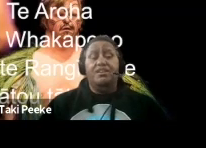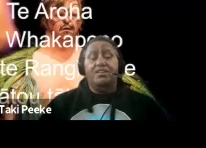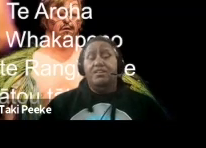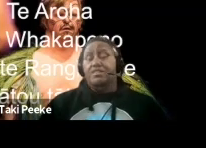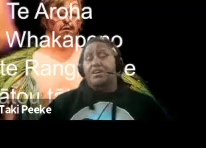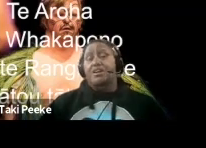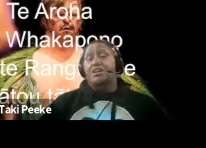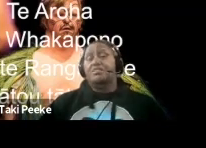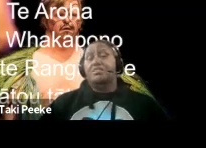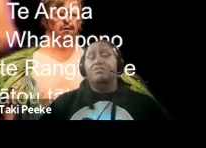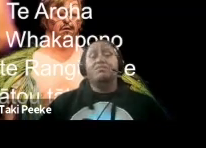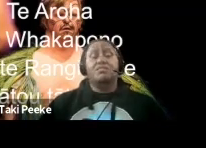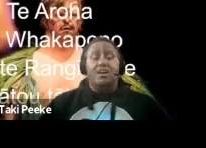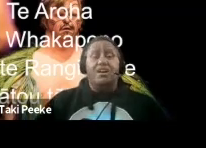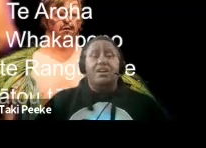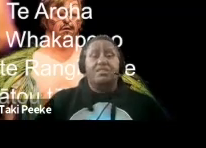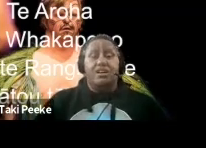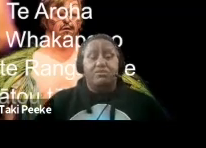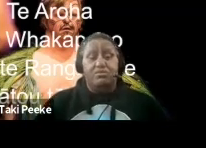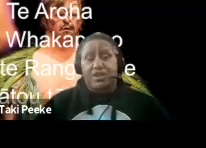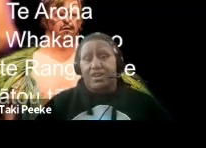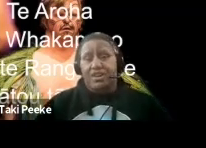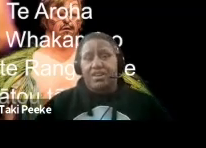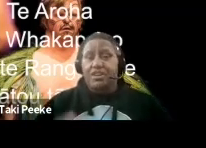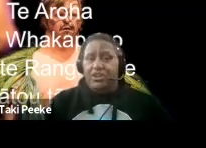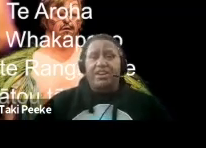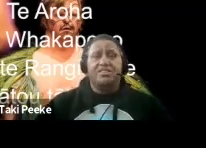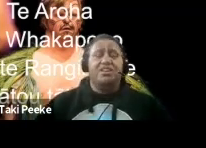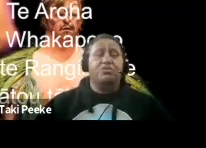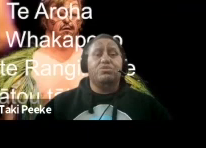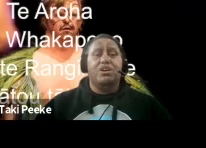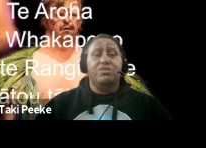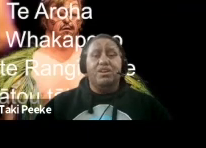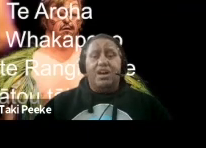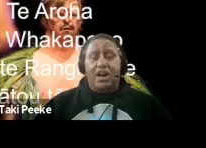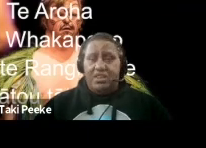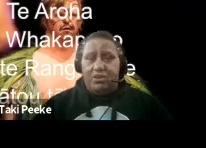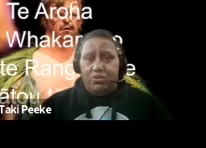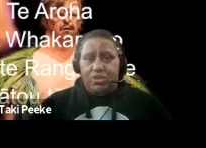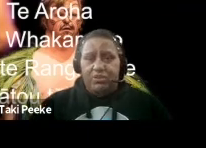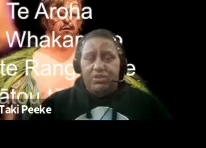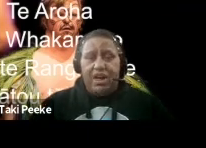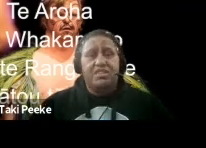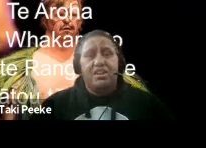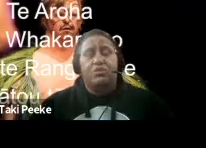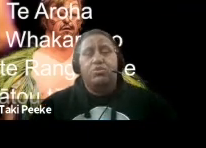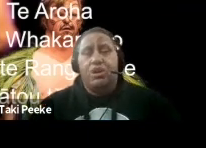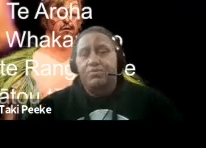Tatou tatou e. Tēnā koutou. Tēnā koutou, tēnā koutou.